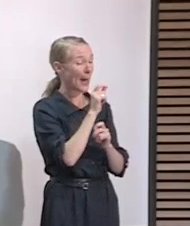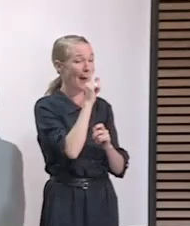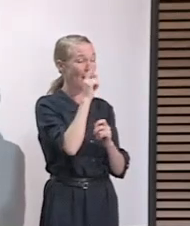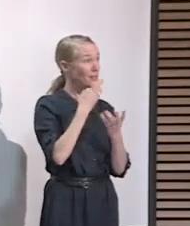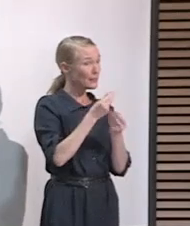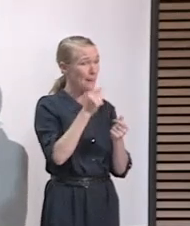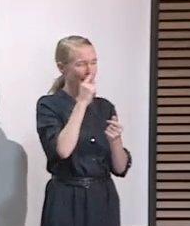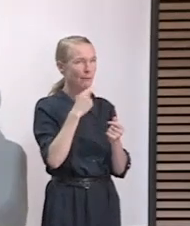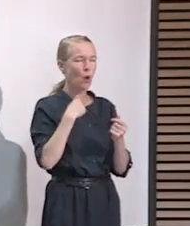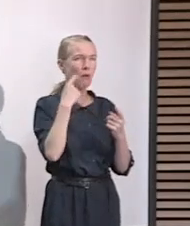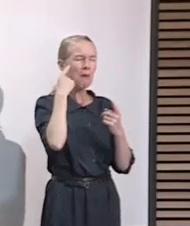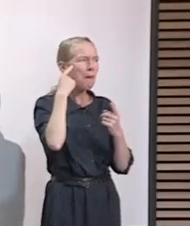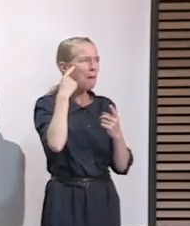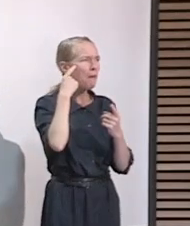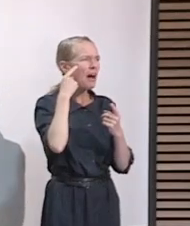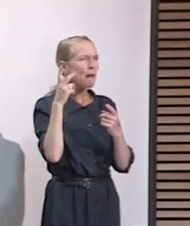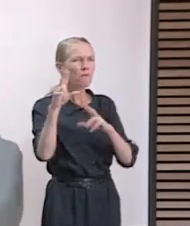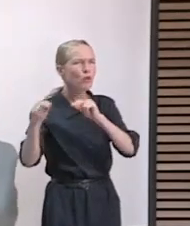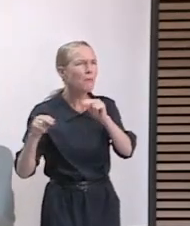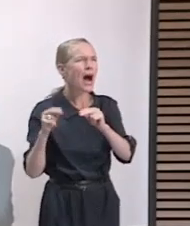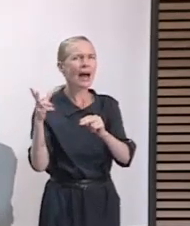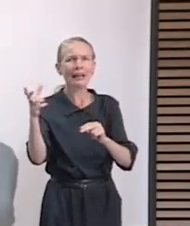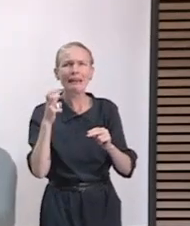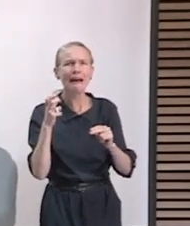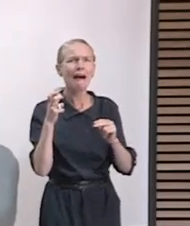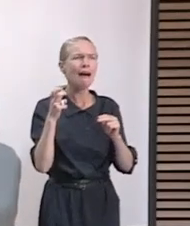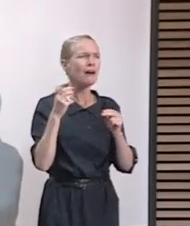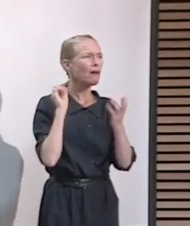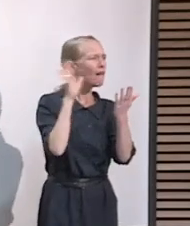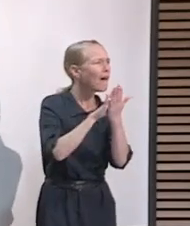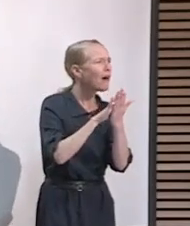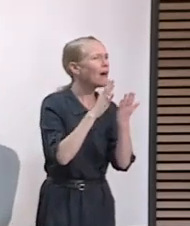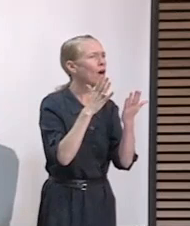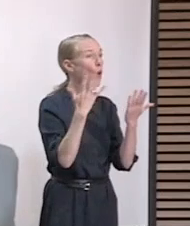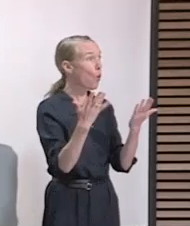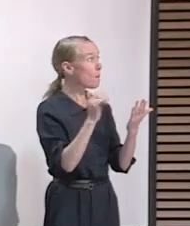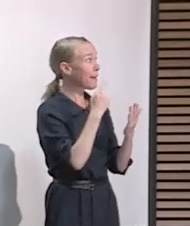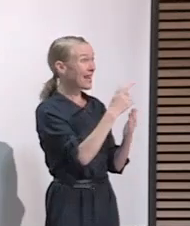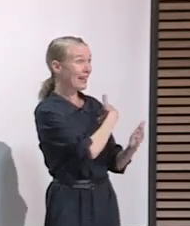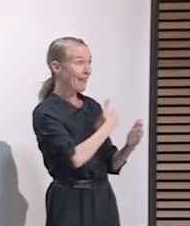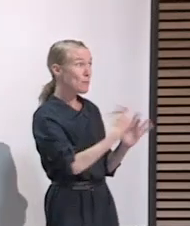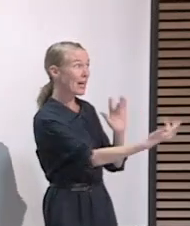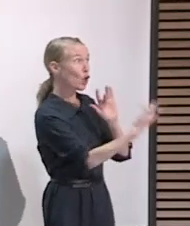always be these situations where people put things up on social media because on some cases people will be being